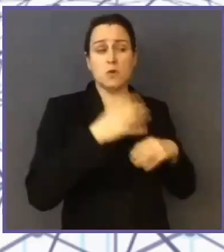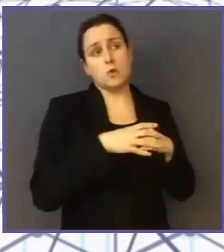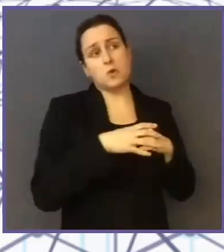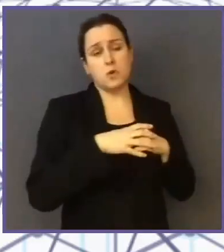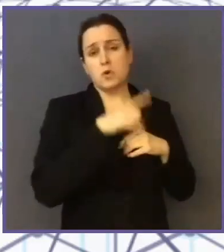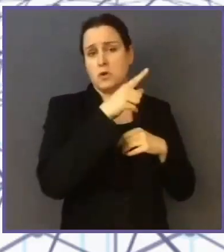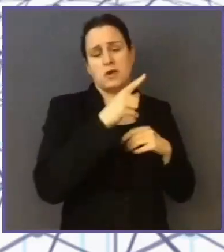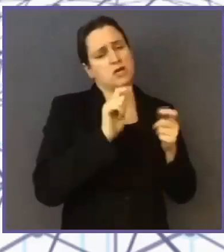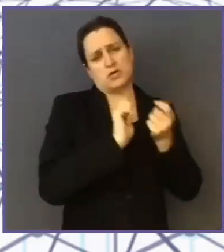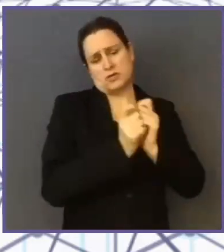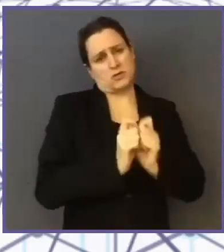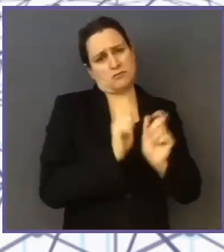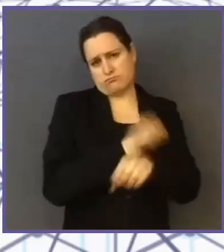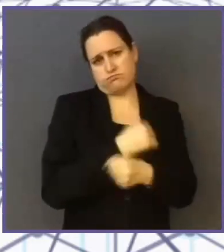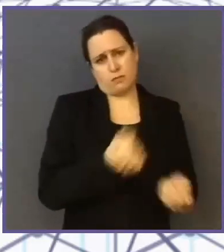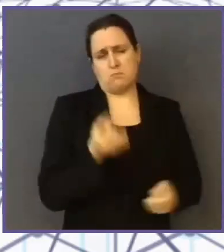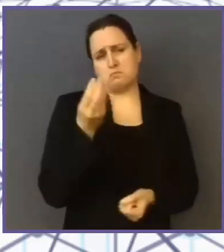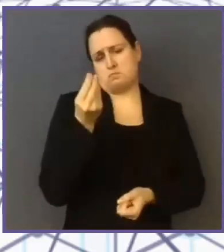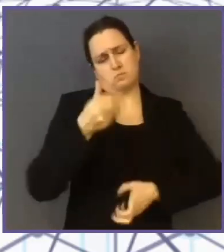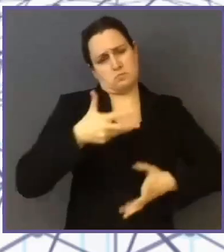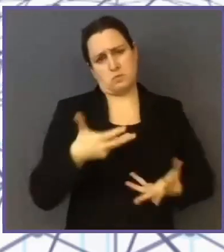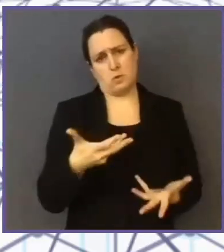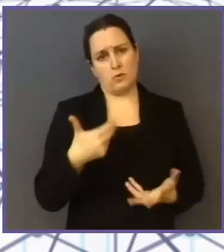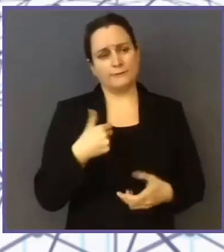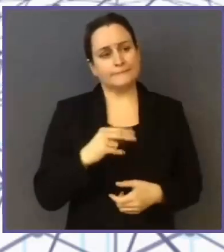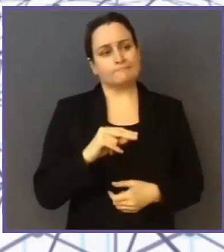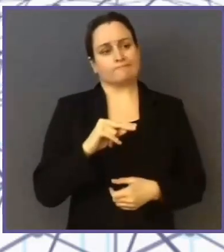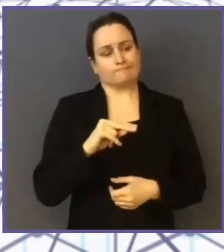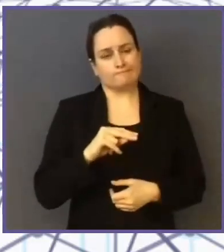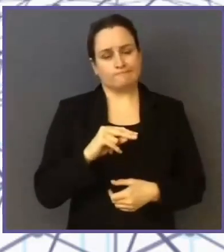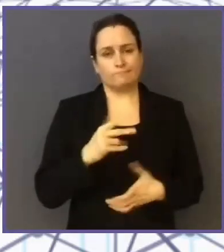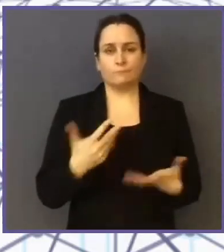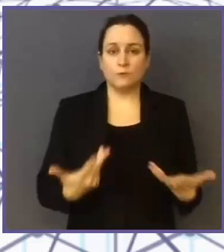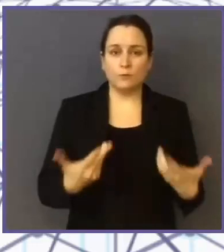So we're looking at a set of cases where we're co designing products locally with users,